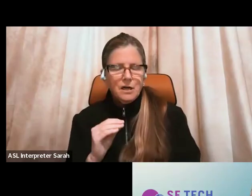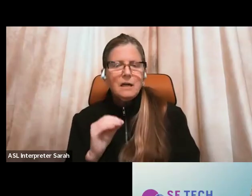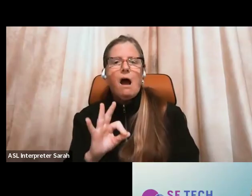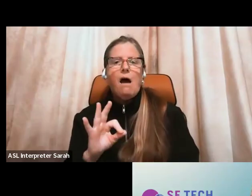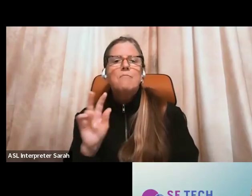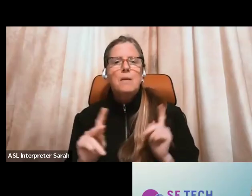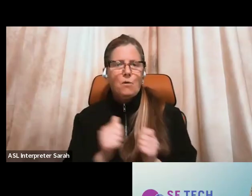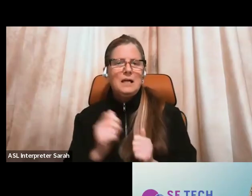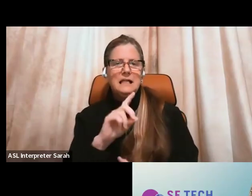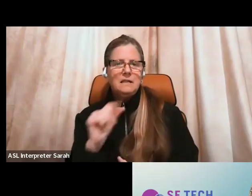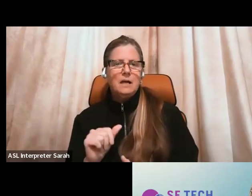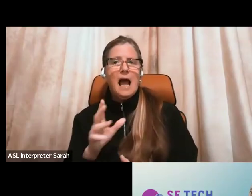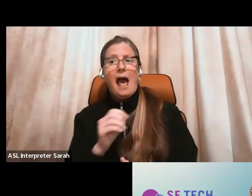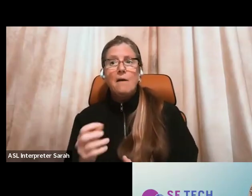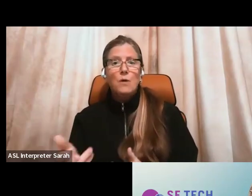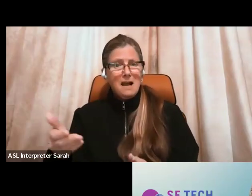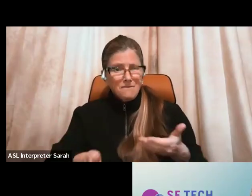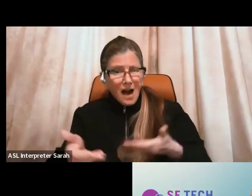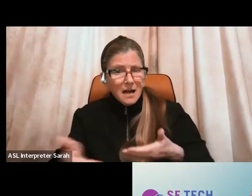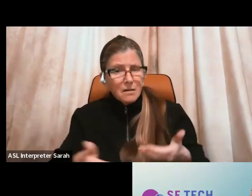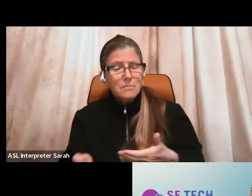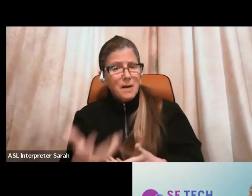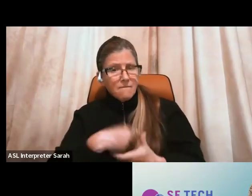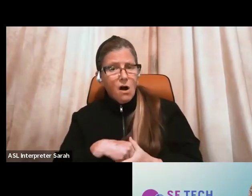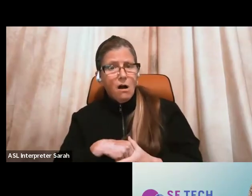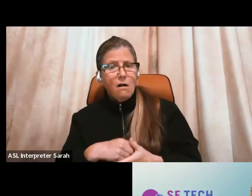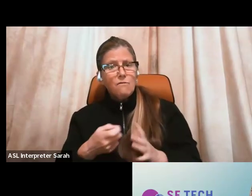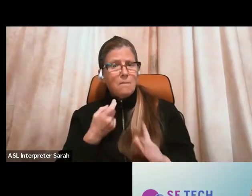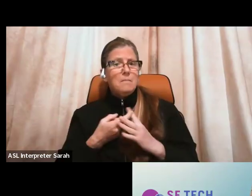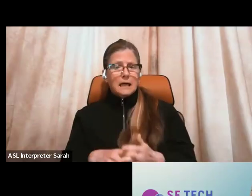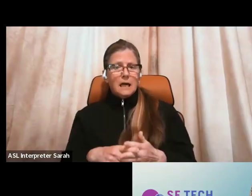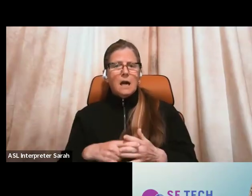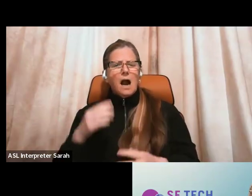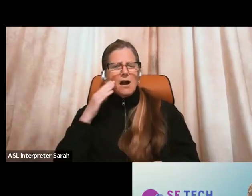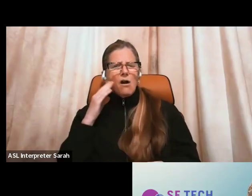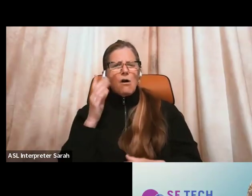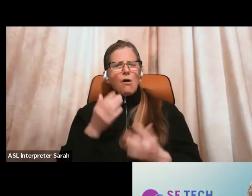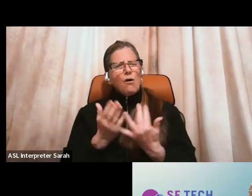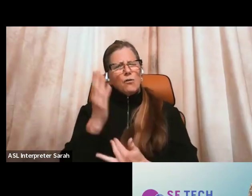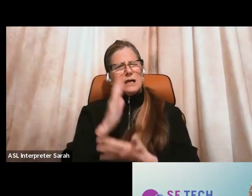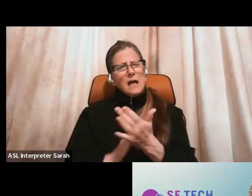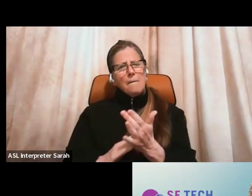and engage them as co-designers. I know through some support that WITH Foundation has been able